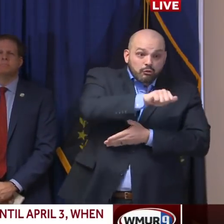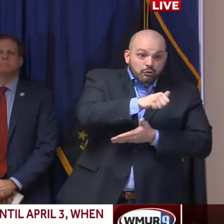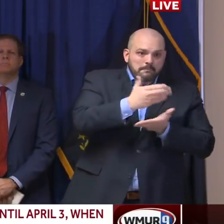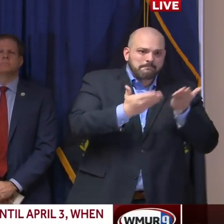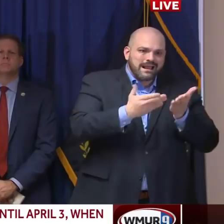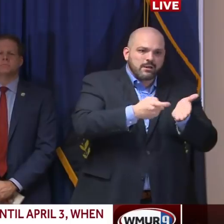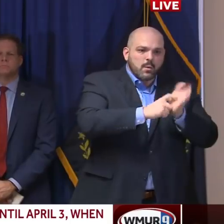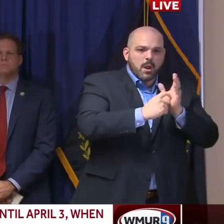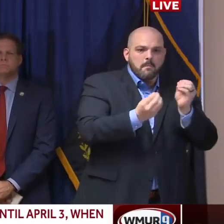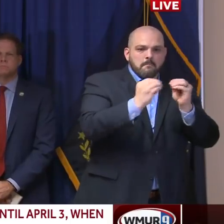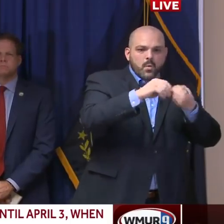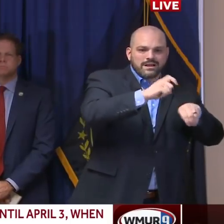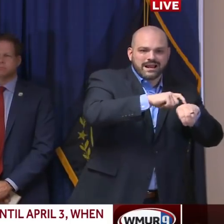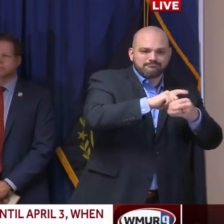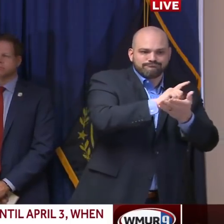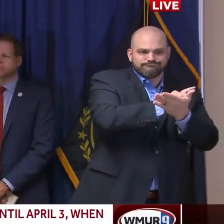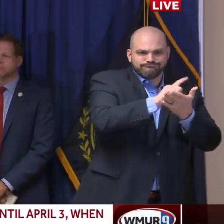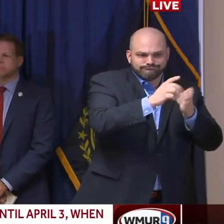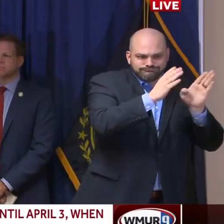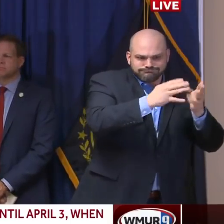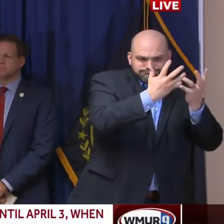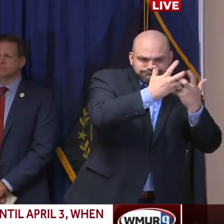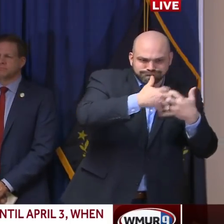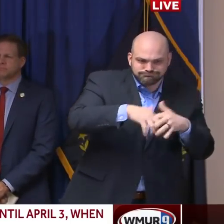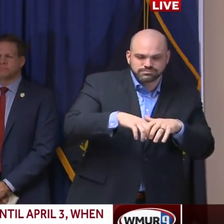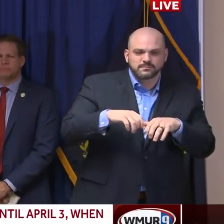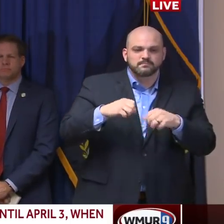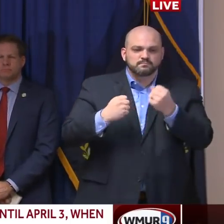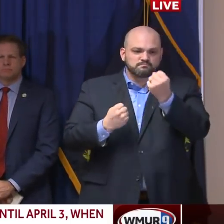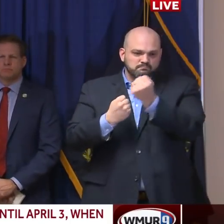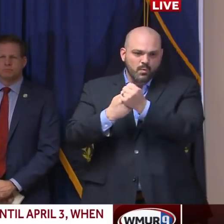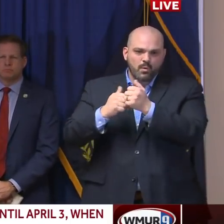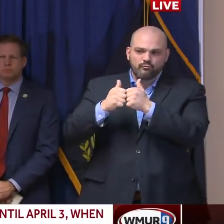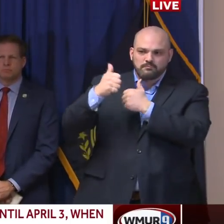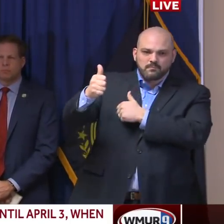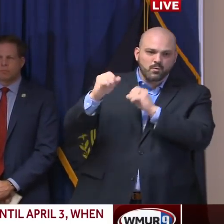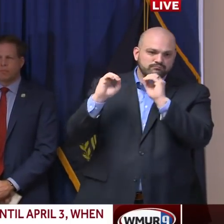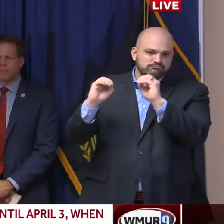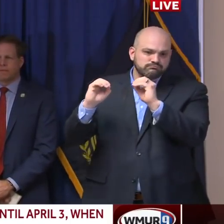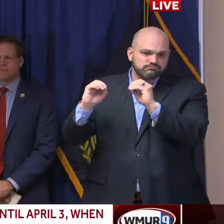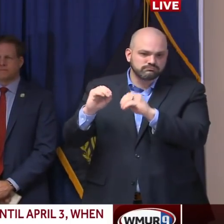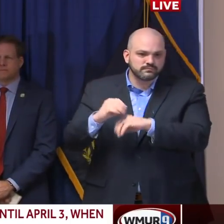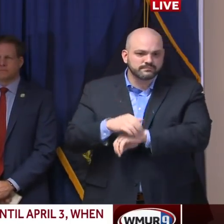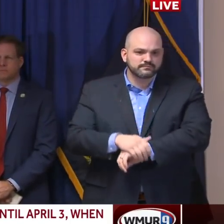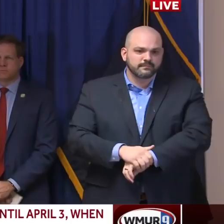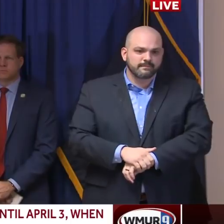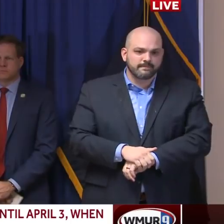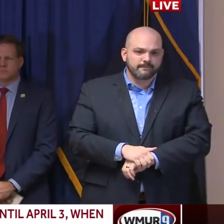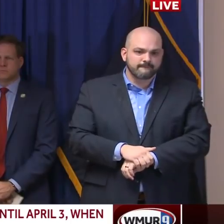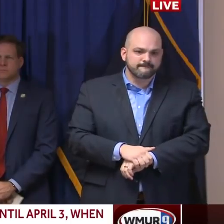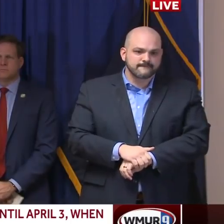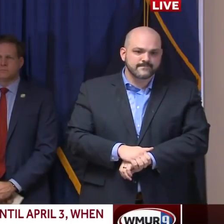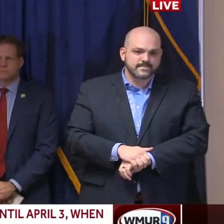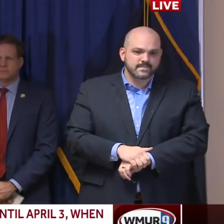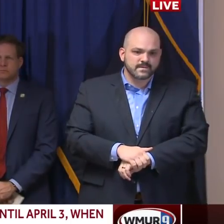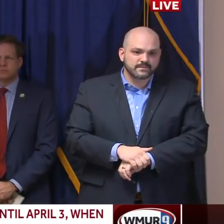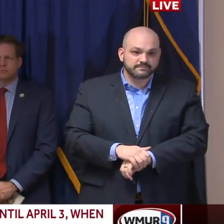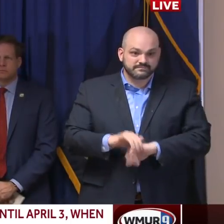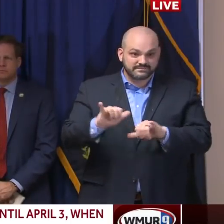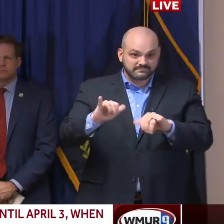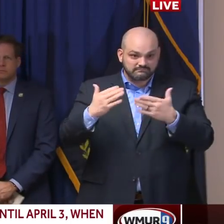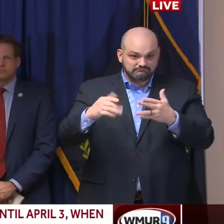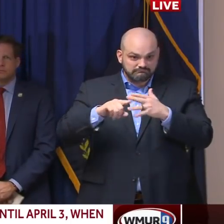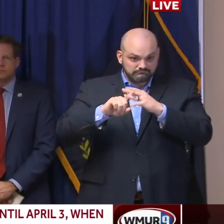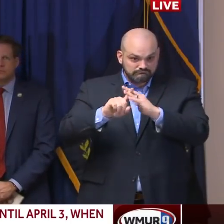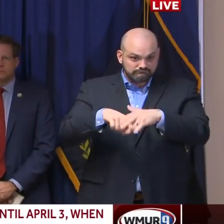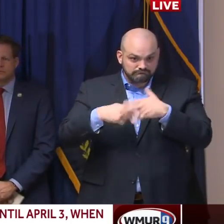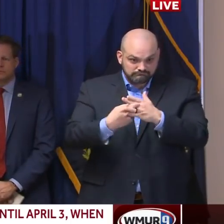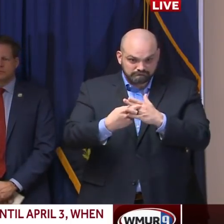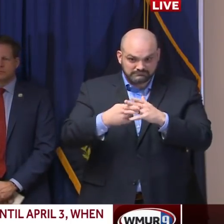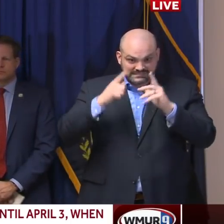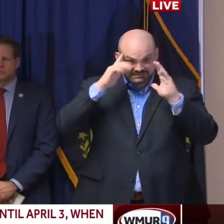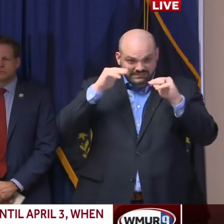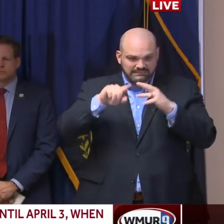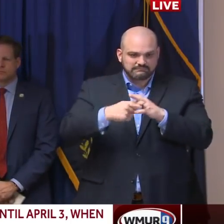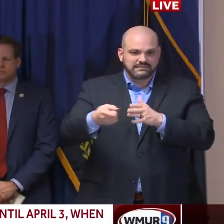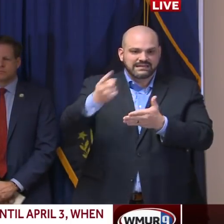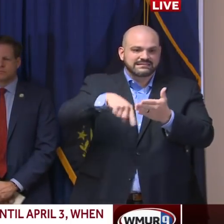LAUNCH INTO REMOTE INSTRUCTION AND SUPPORT, AND OTHERS MAY TAKE THE ENTIRE WEEK TO PREPARE TO DO REMOTE INSTRUCTION AND SUPPORT WITH THEIR STUDENTS.